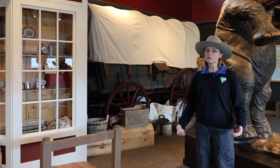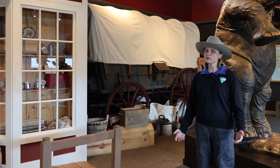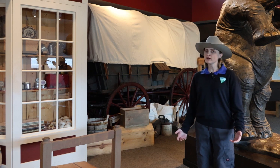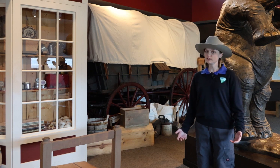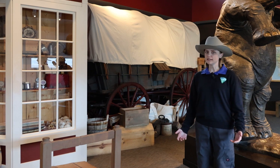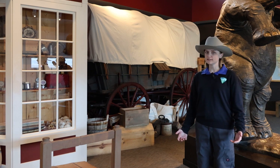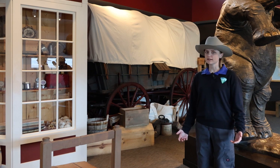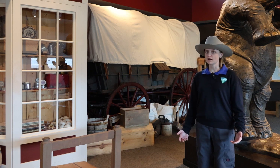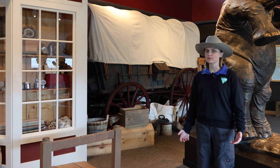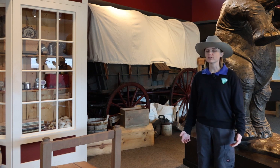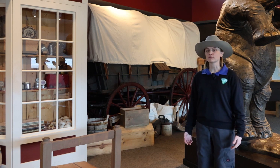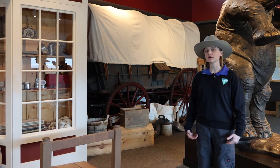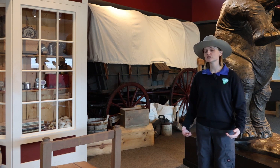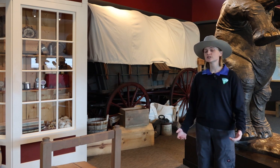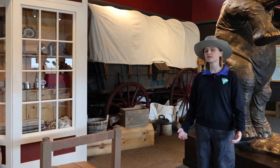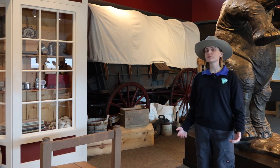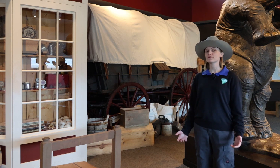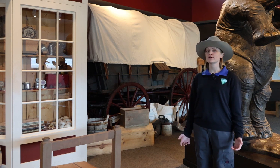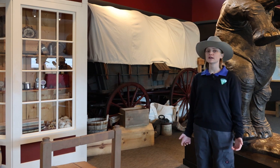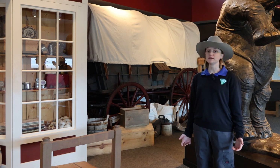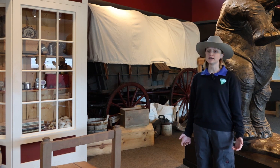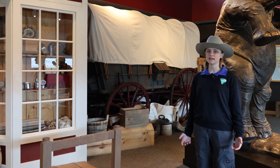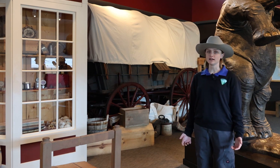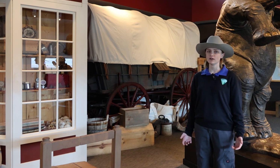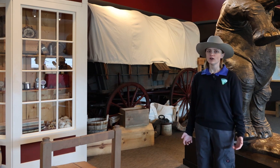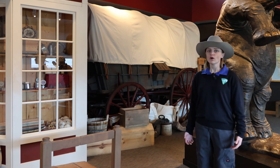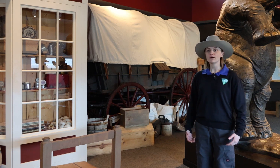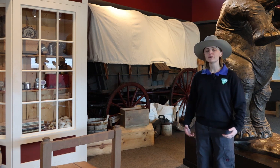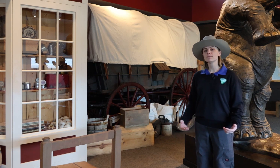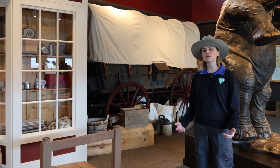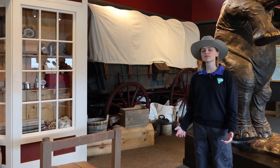Well, we’ll get into that but we’re going to start from the very beginning. When people